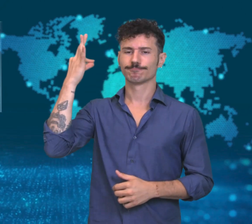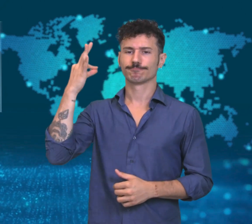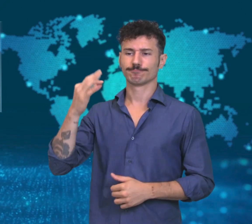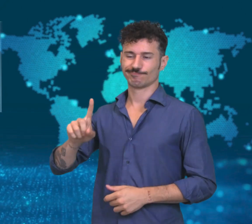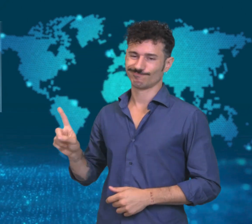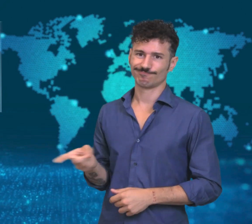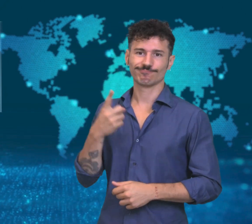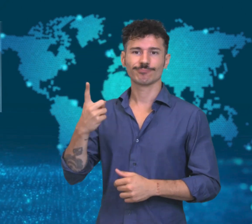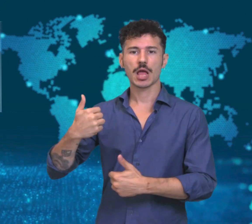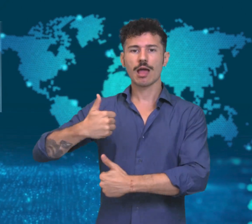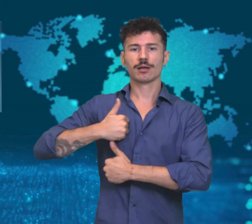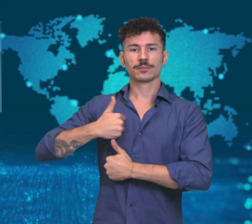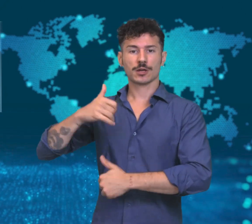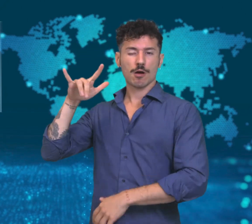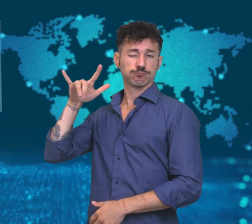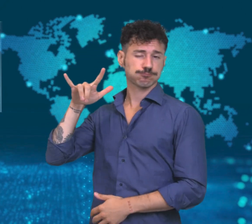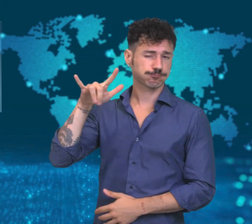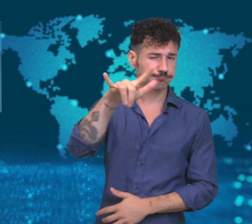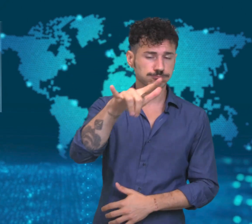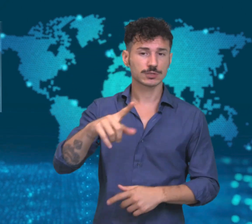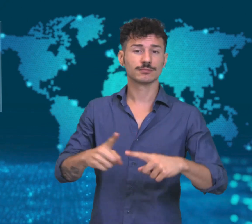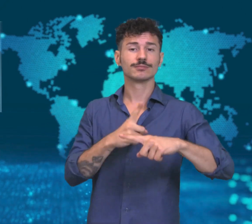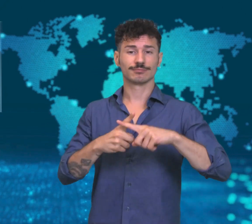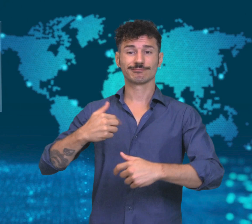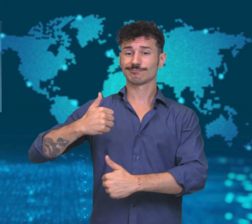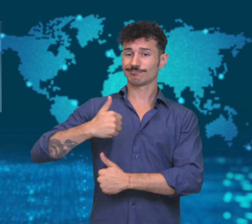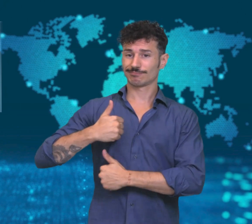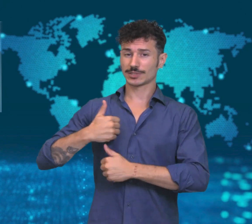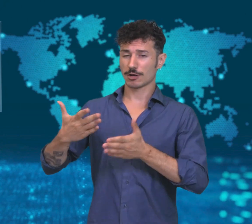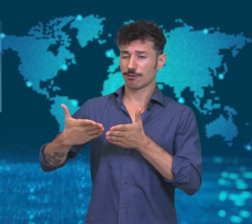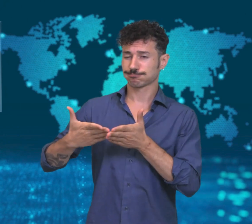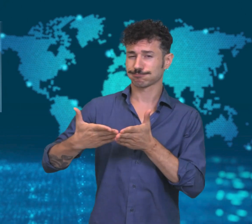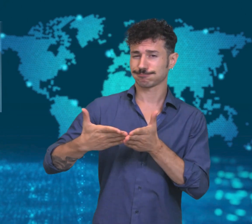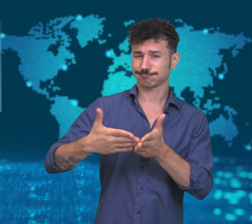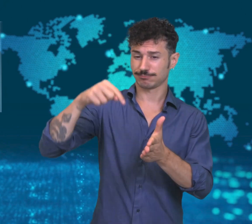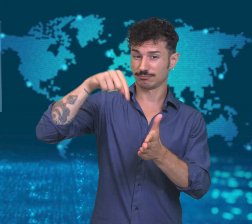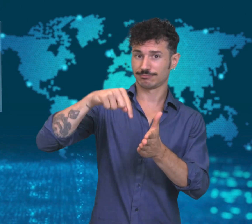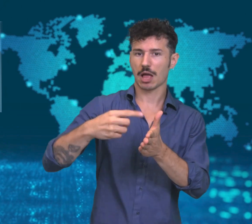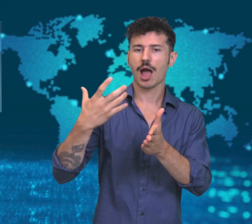France has sent a military aircraft and a navy vessel